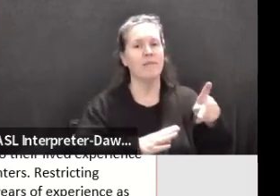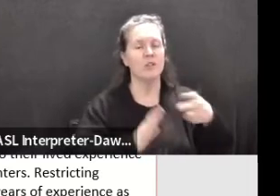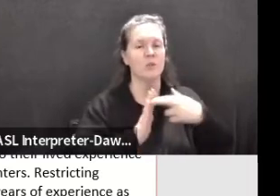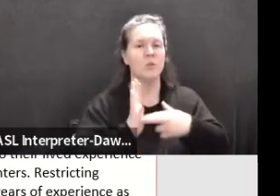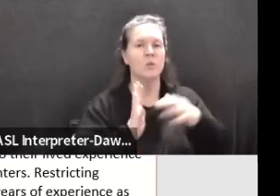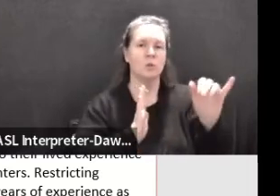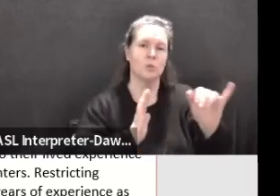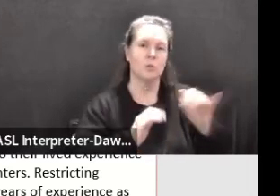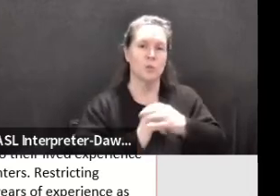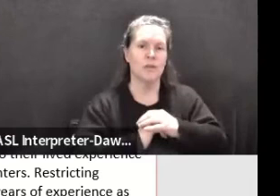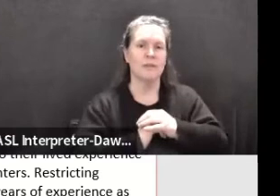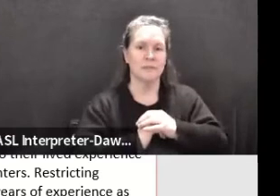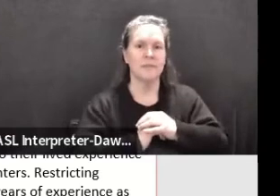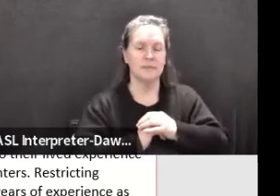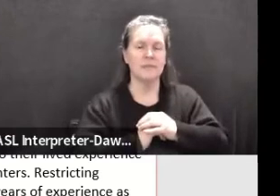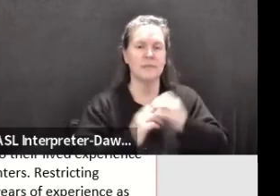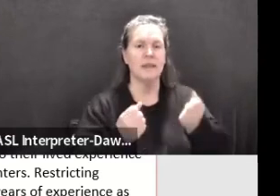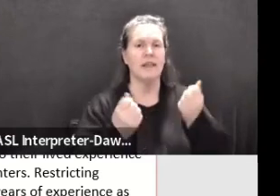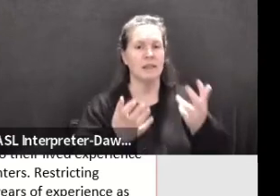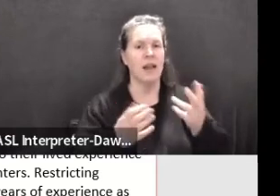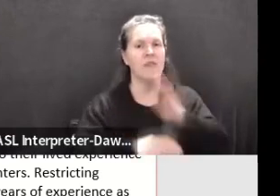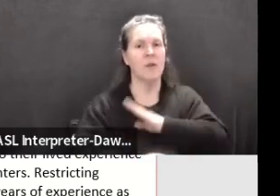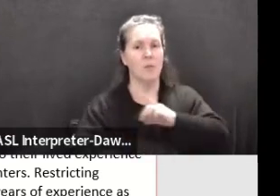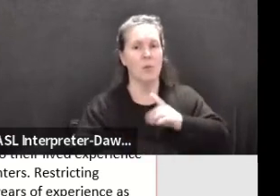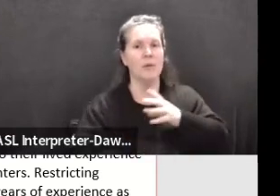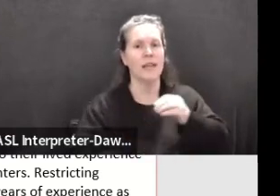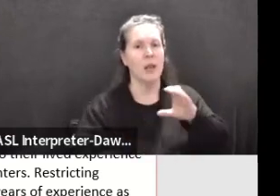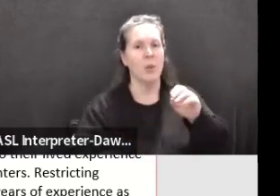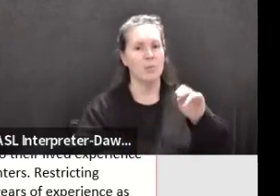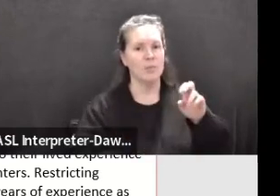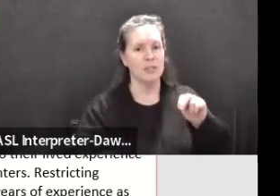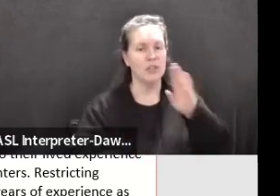So a lot of boards and commissions will define what this is.